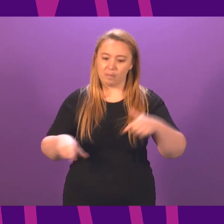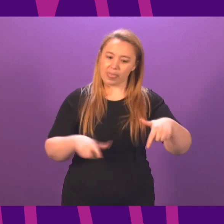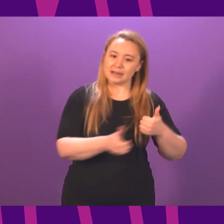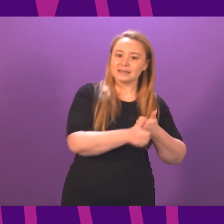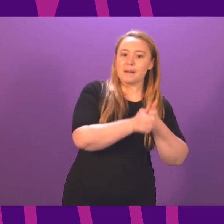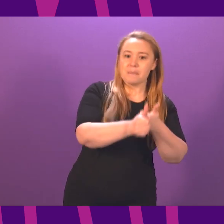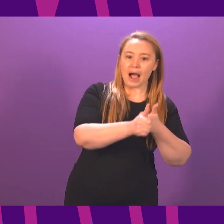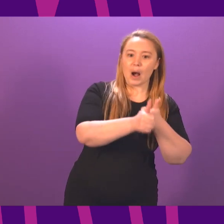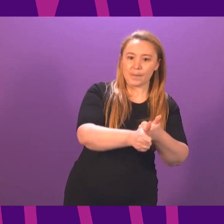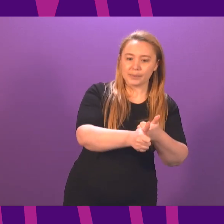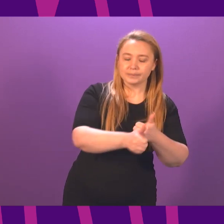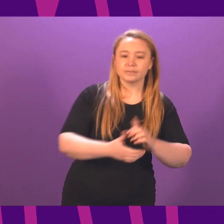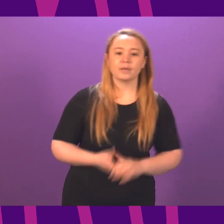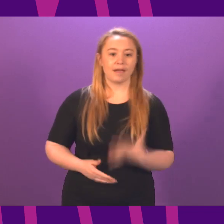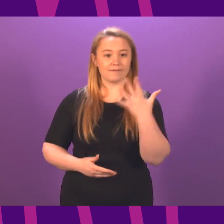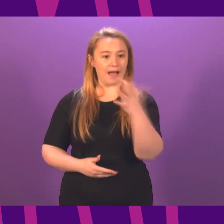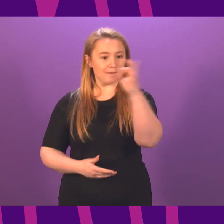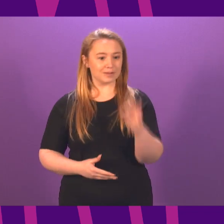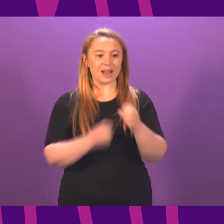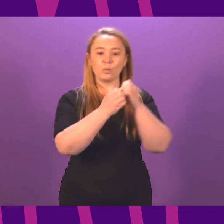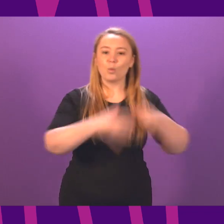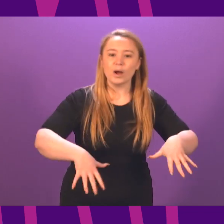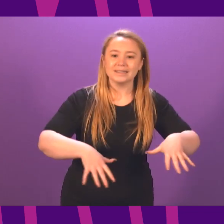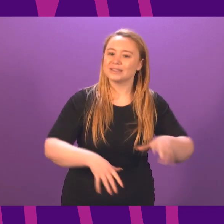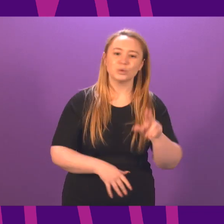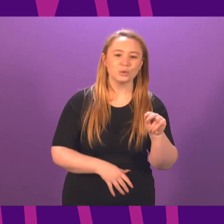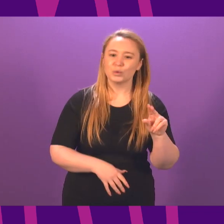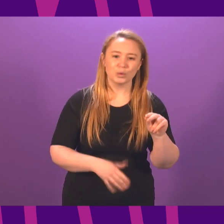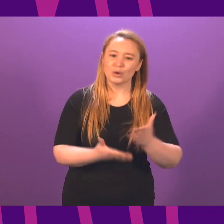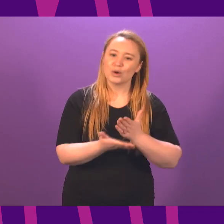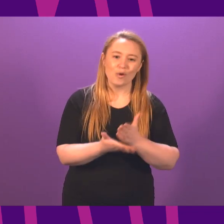In practice, there is not 5 per cent wastage. As I think that I said yesterday,